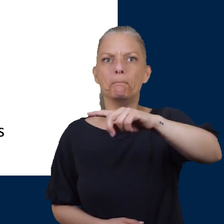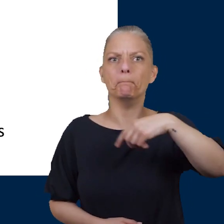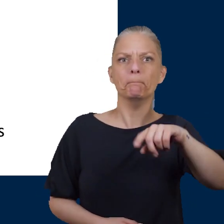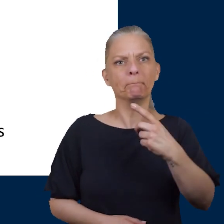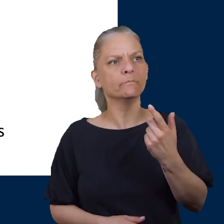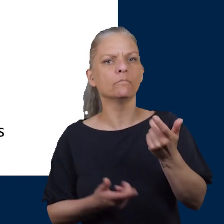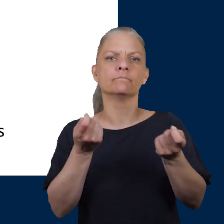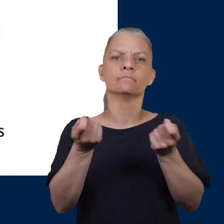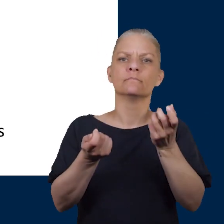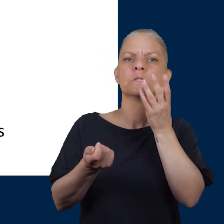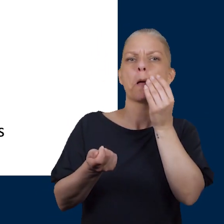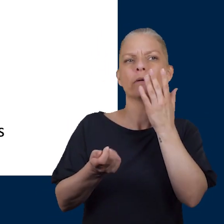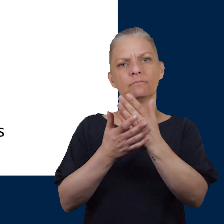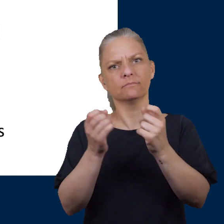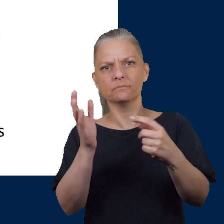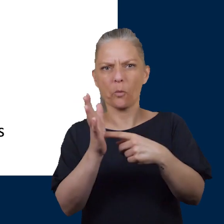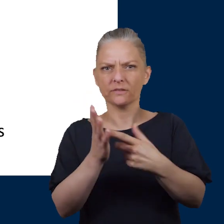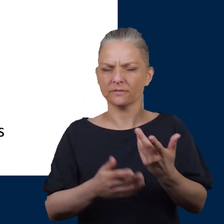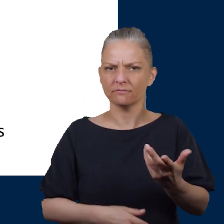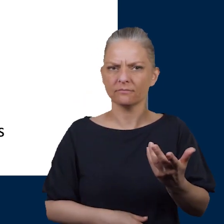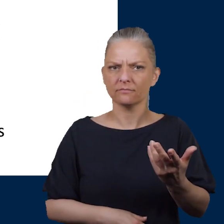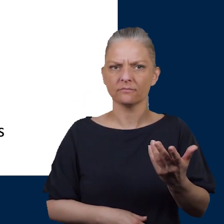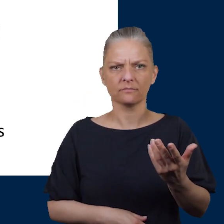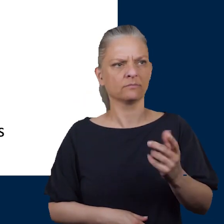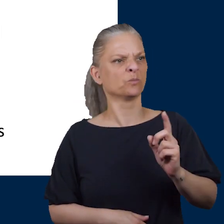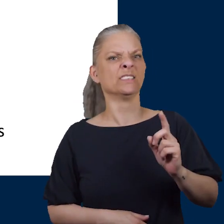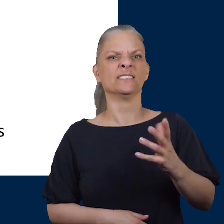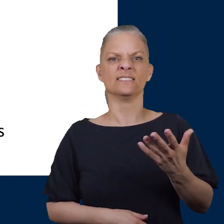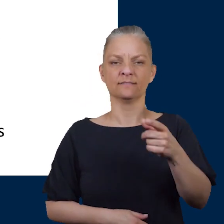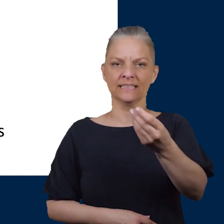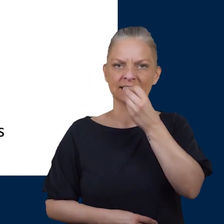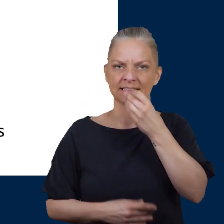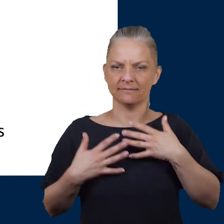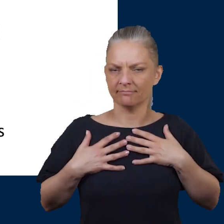diabetes it's really important that you eat a healthy diet reducing both the sugar and salt.